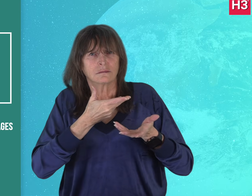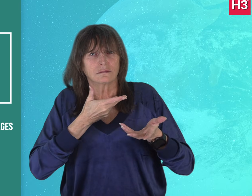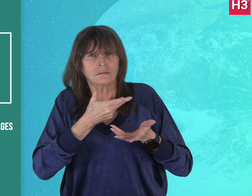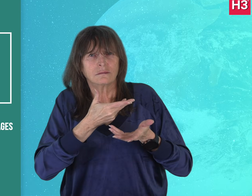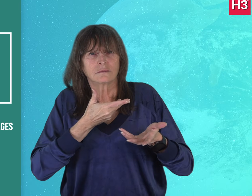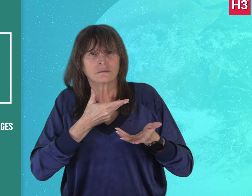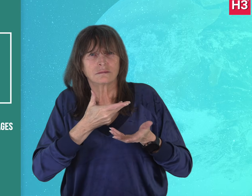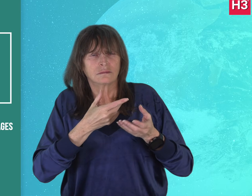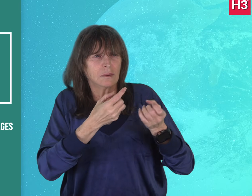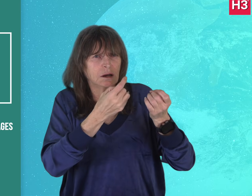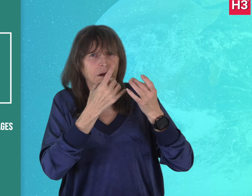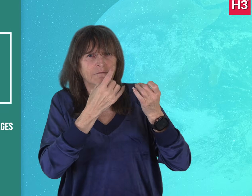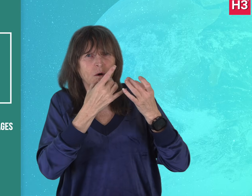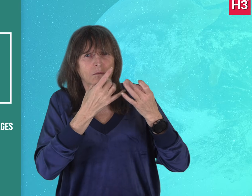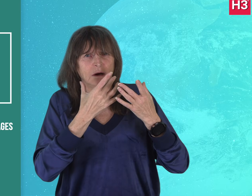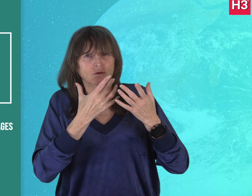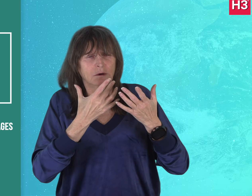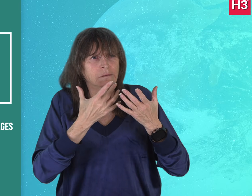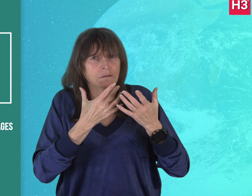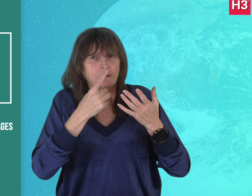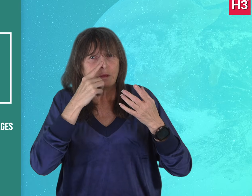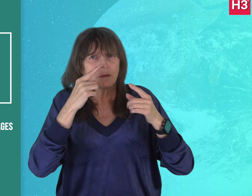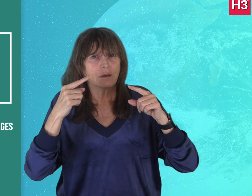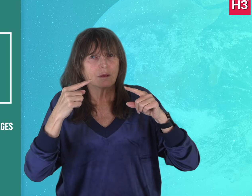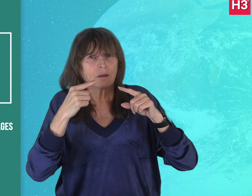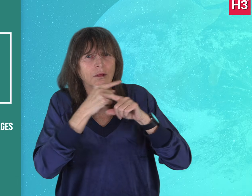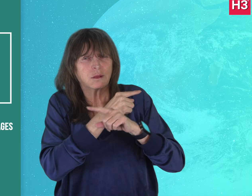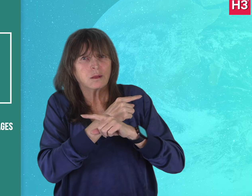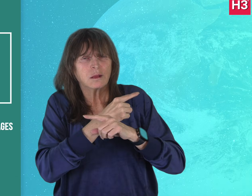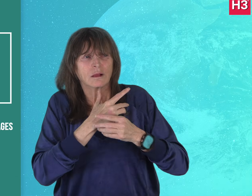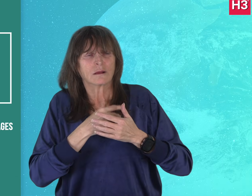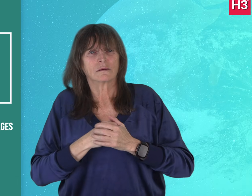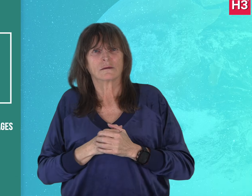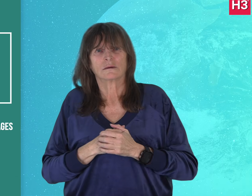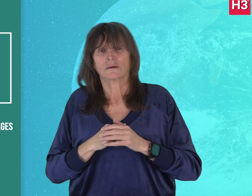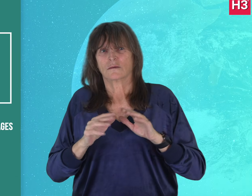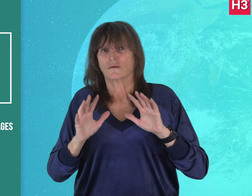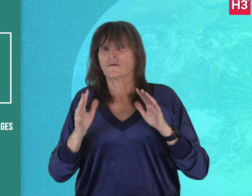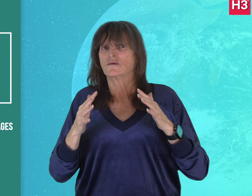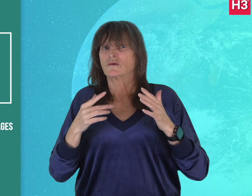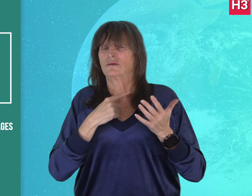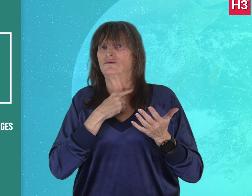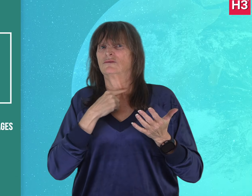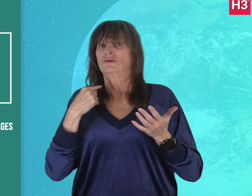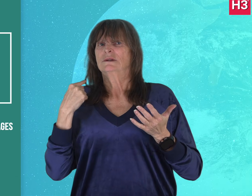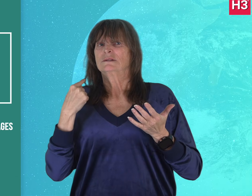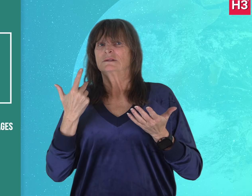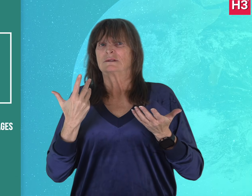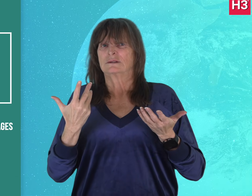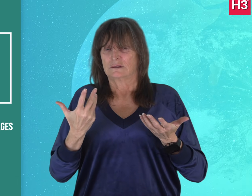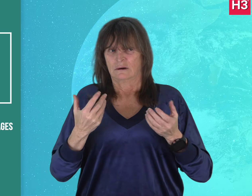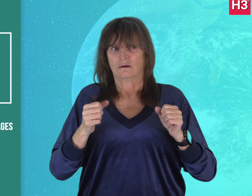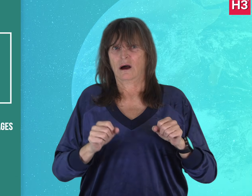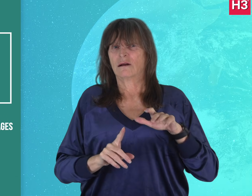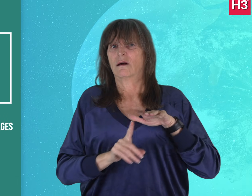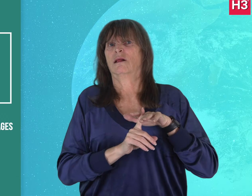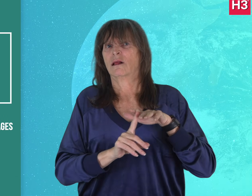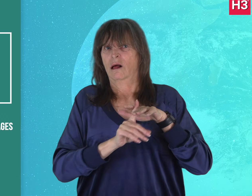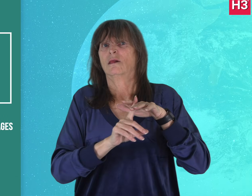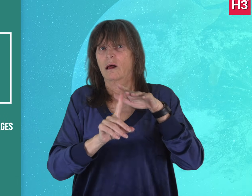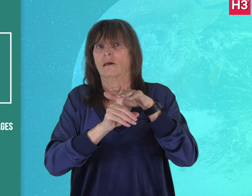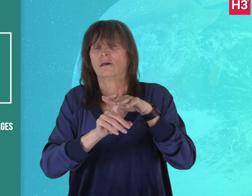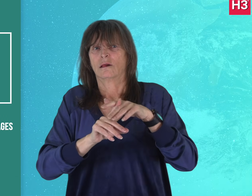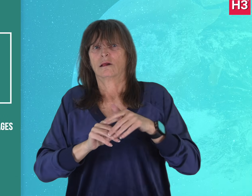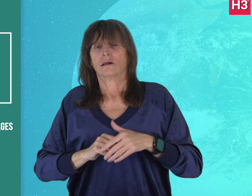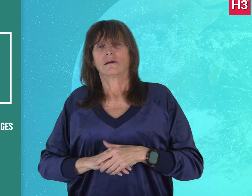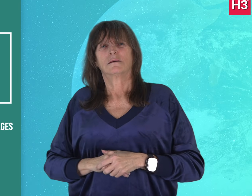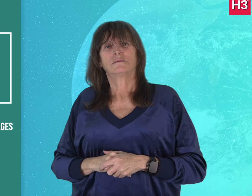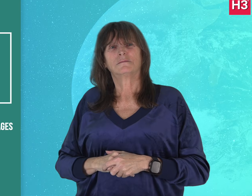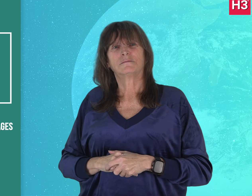information, and dangerous mistakes can occur. In the United Kingdom,